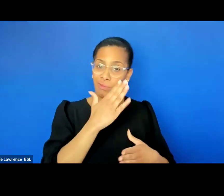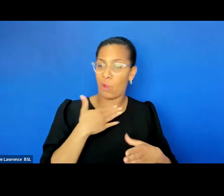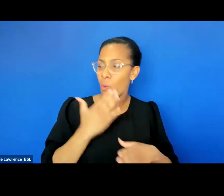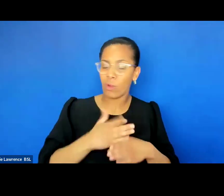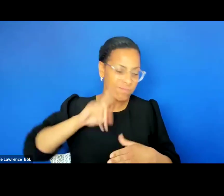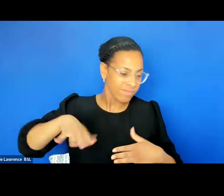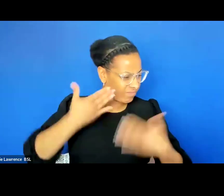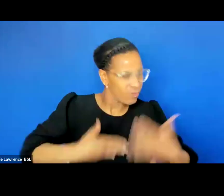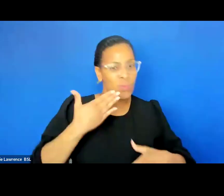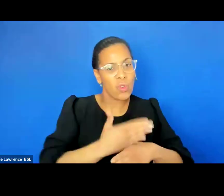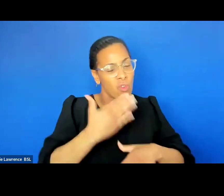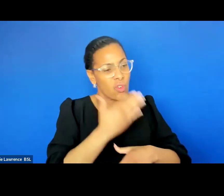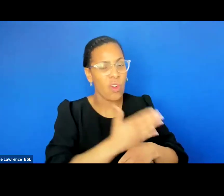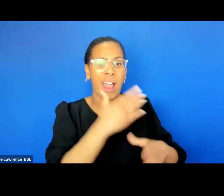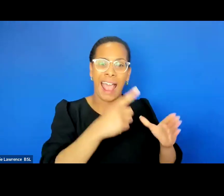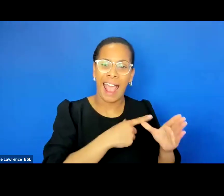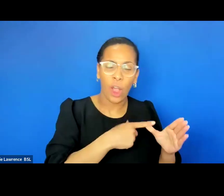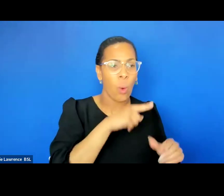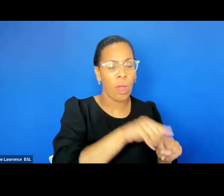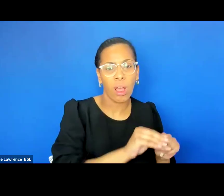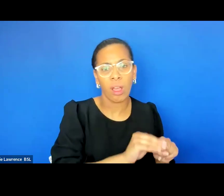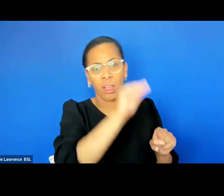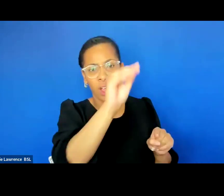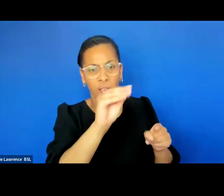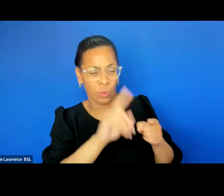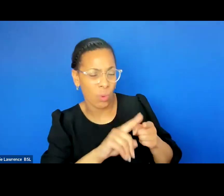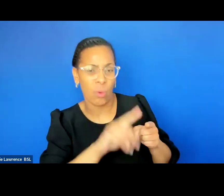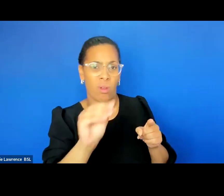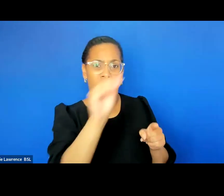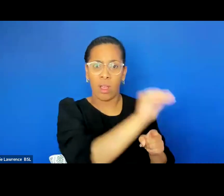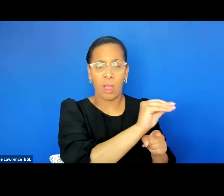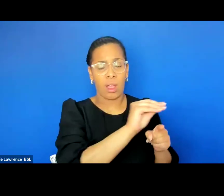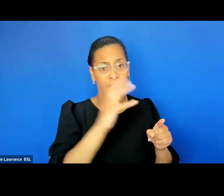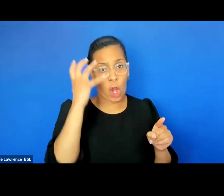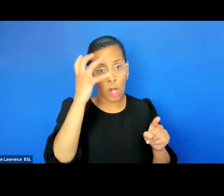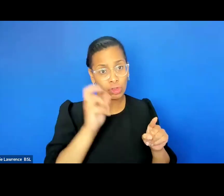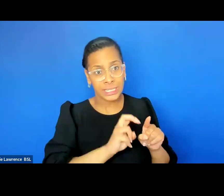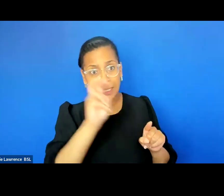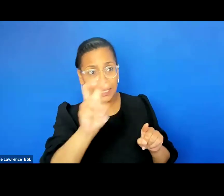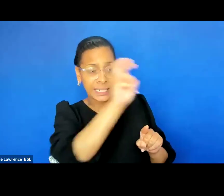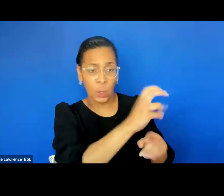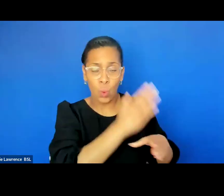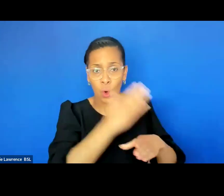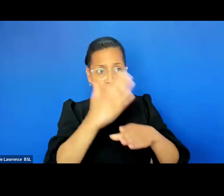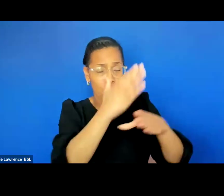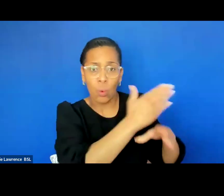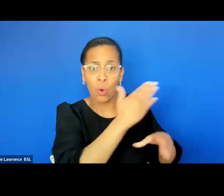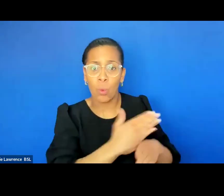with UNICEF to Beijing. Then I went to Madagascar. I jumped out of work for 10 months to do my master's in Italy.